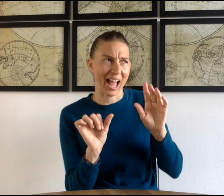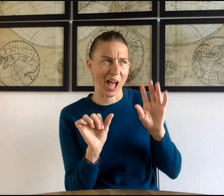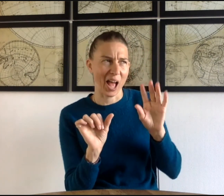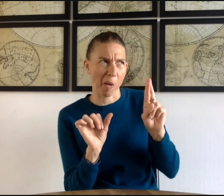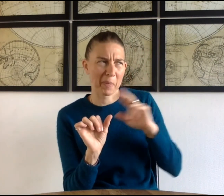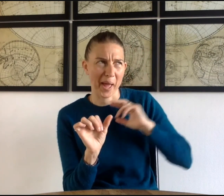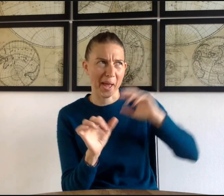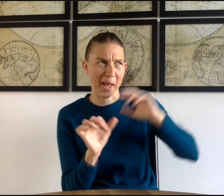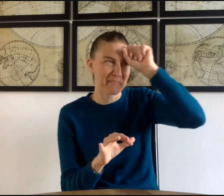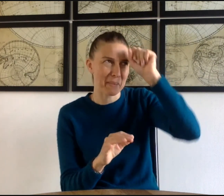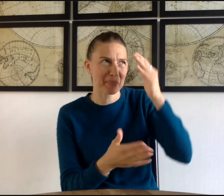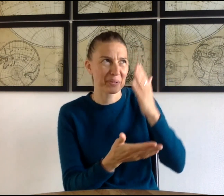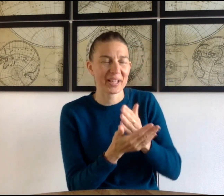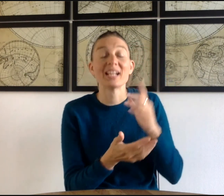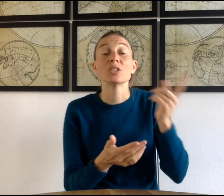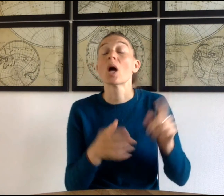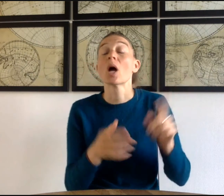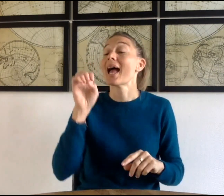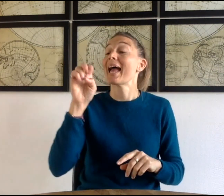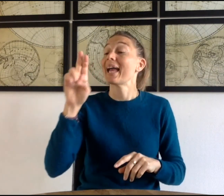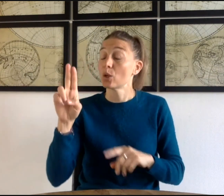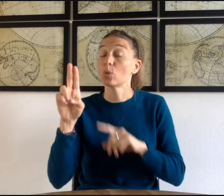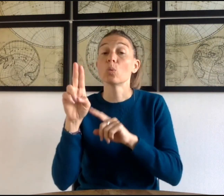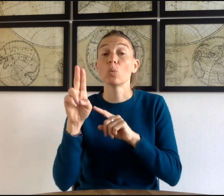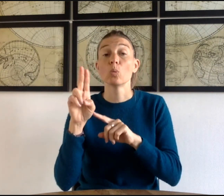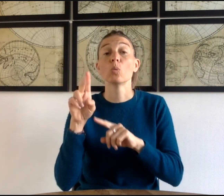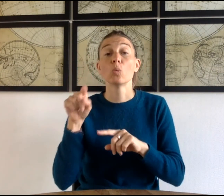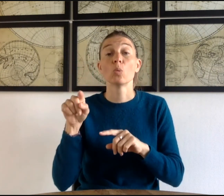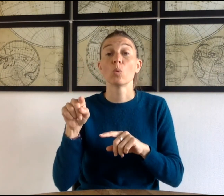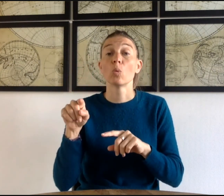When this volunteering opportunity for young people started,